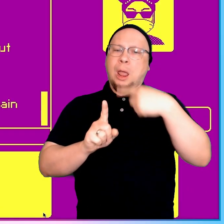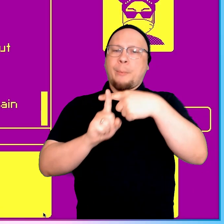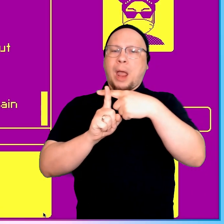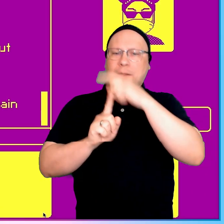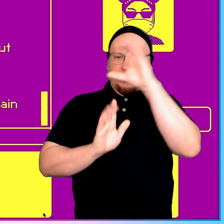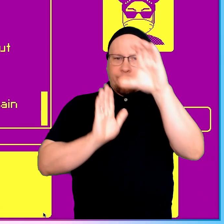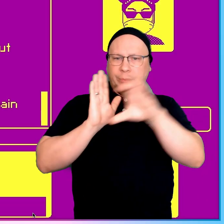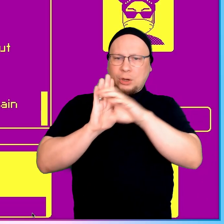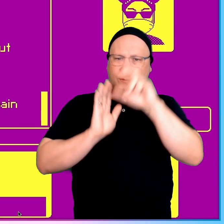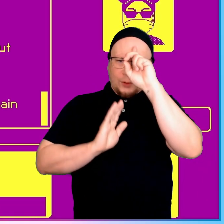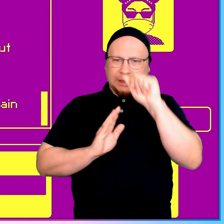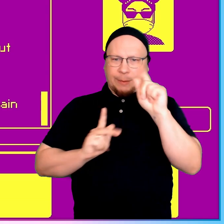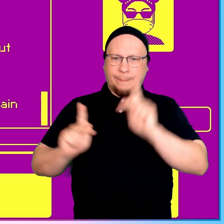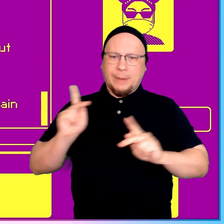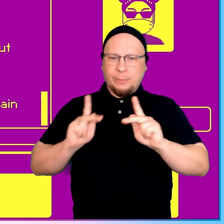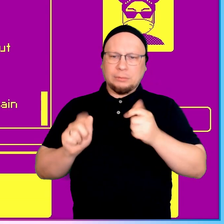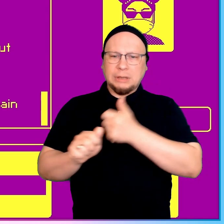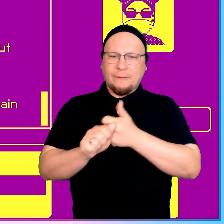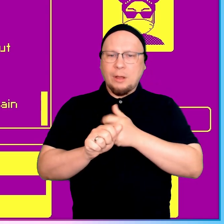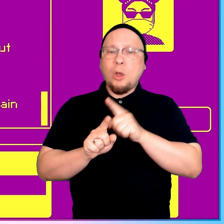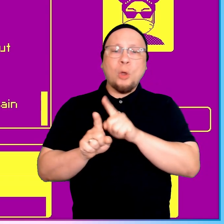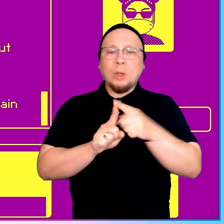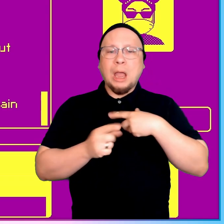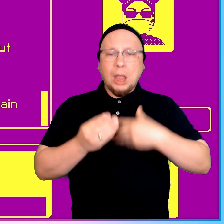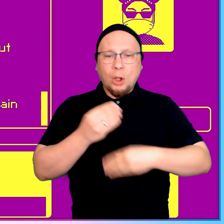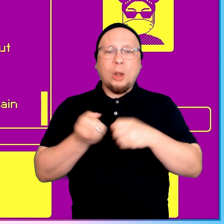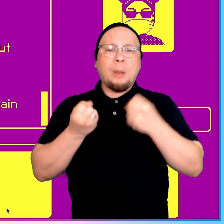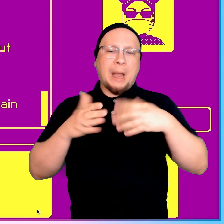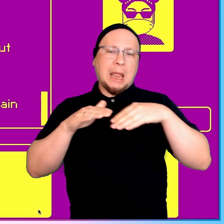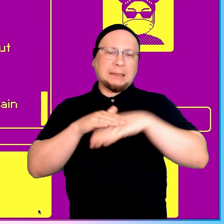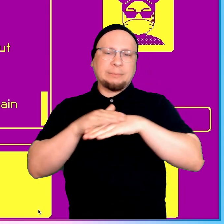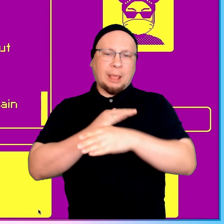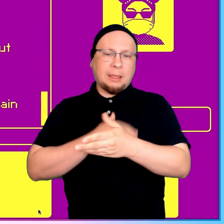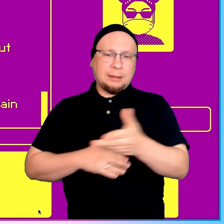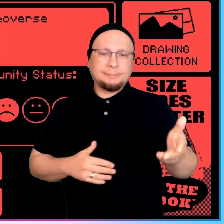but the game itself has many accessibility features that I’d like to share with you today.